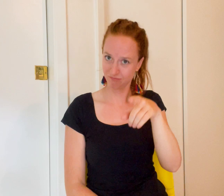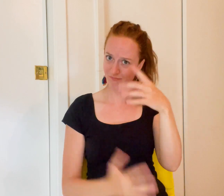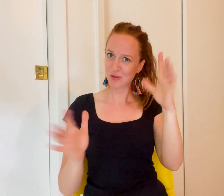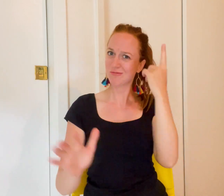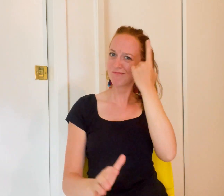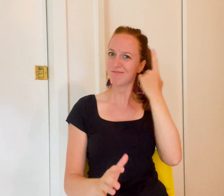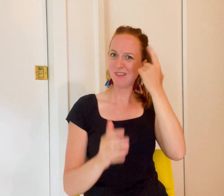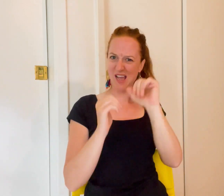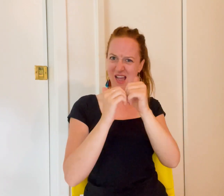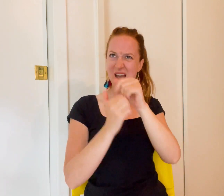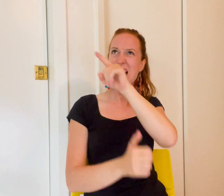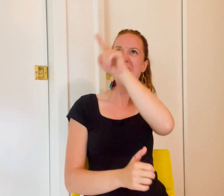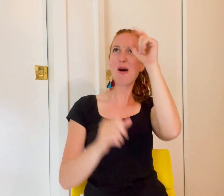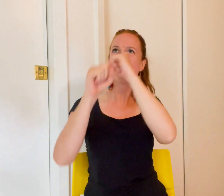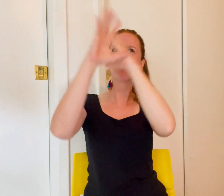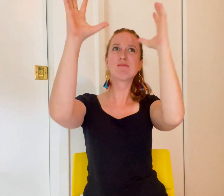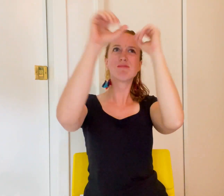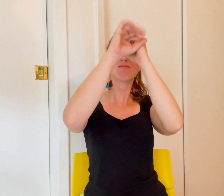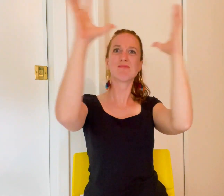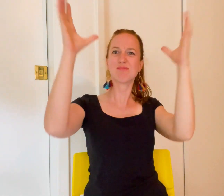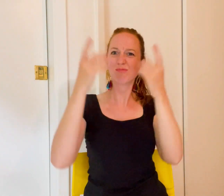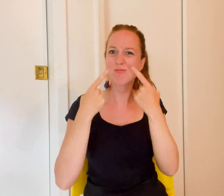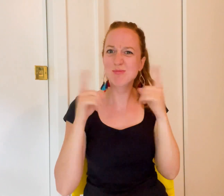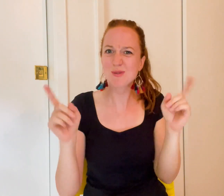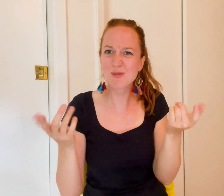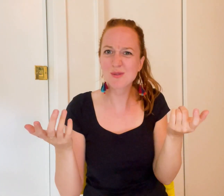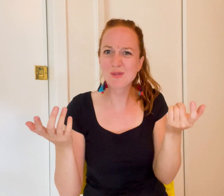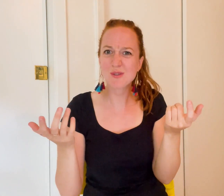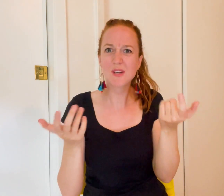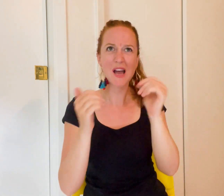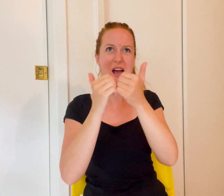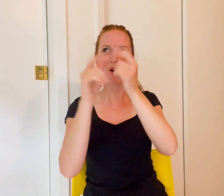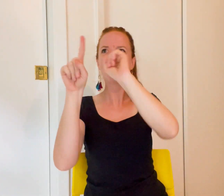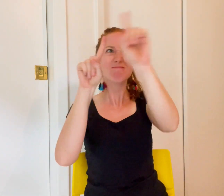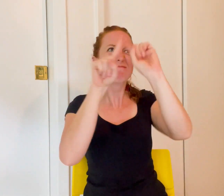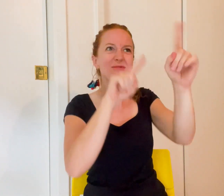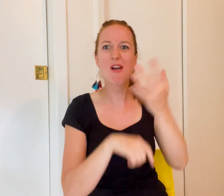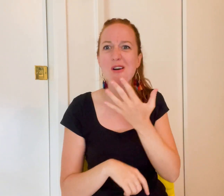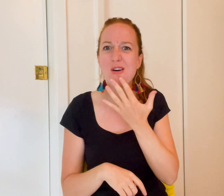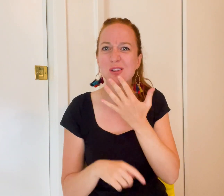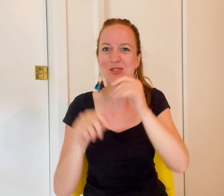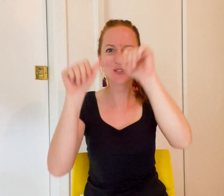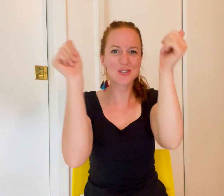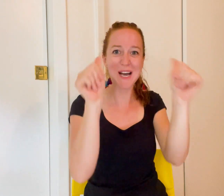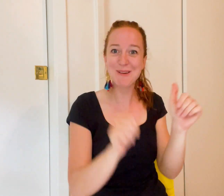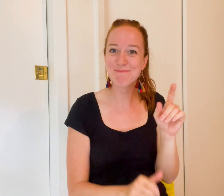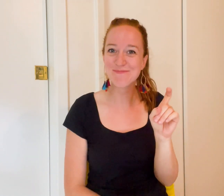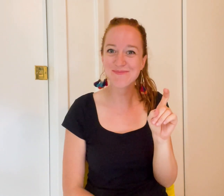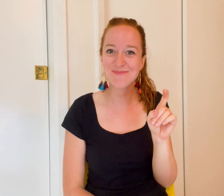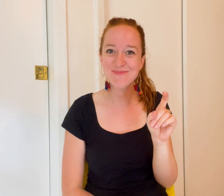Have you ever wondered how fireworks work? How do they get their colors and make shapes?